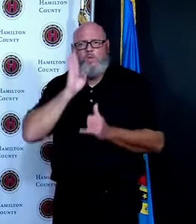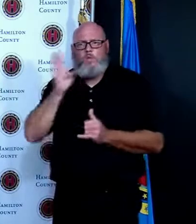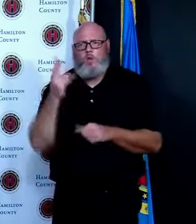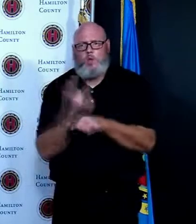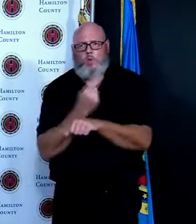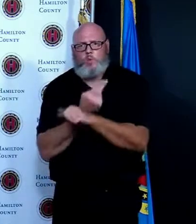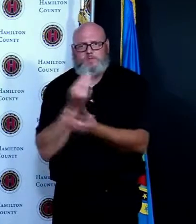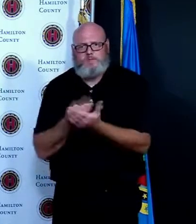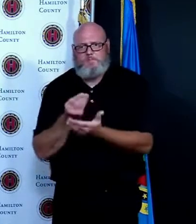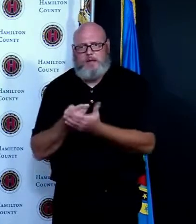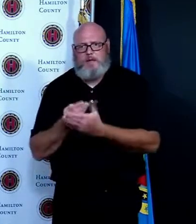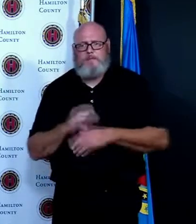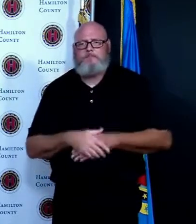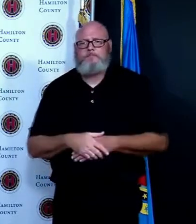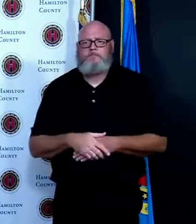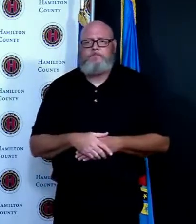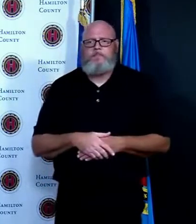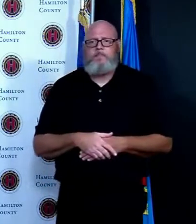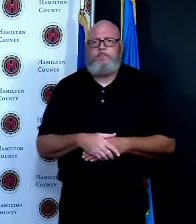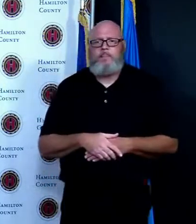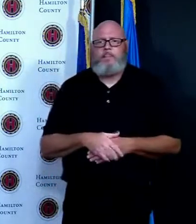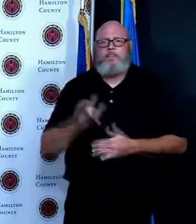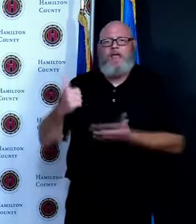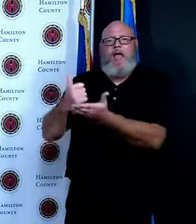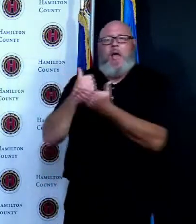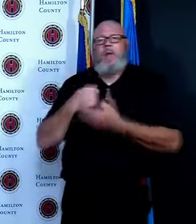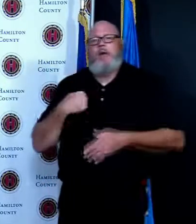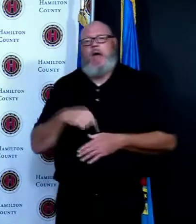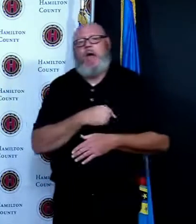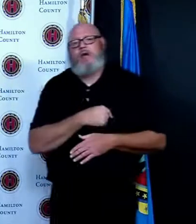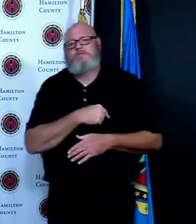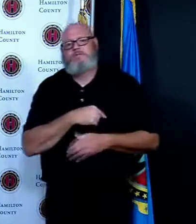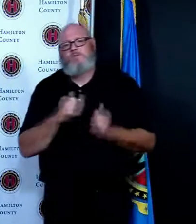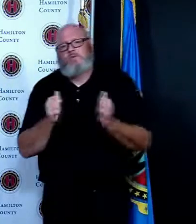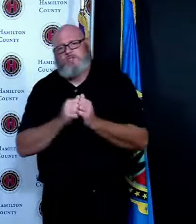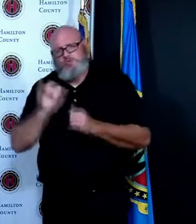and that culminated in a plan on early June on how these dollars would ultimately be spent